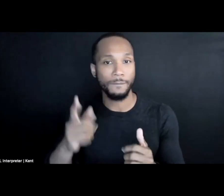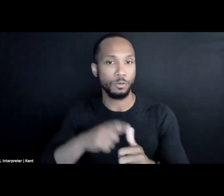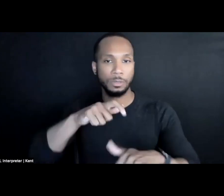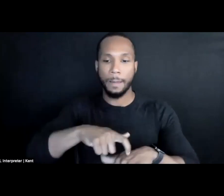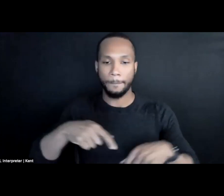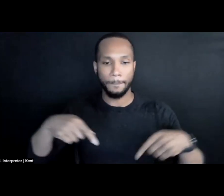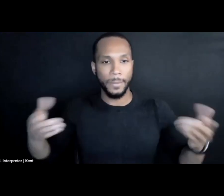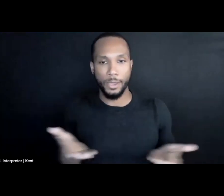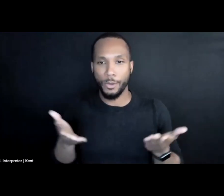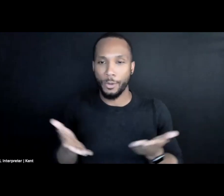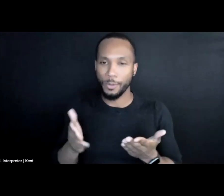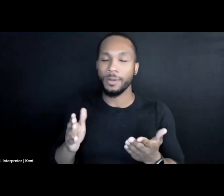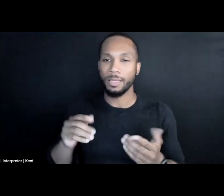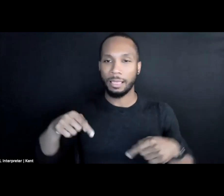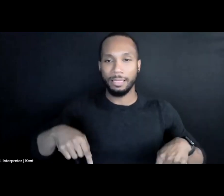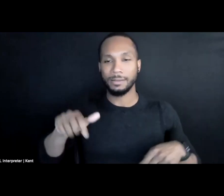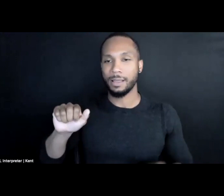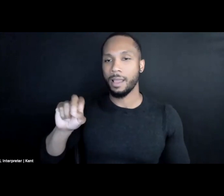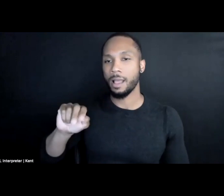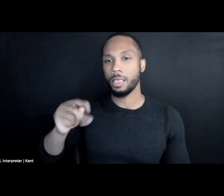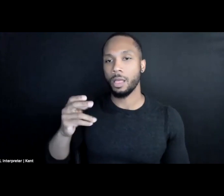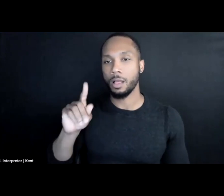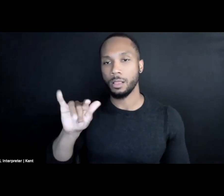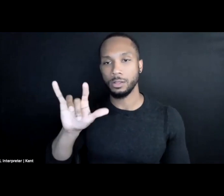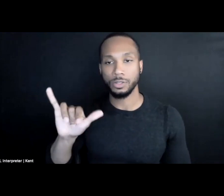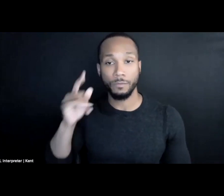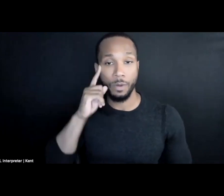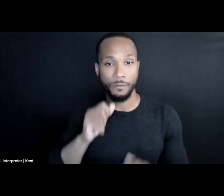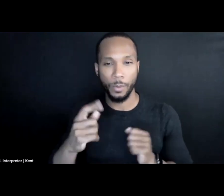anthology, live for everyone. All right.